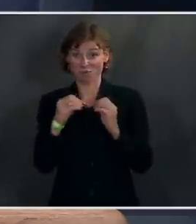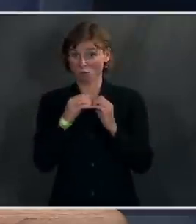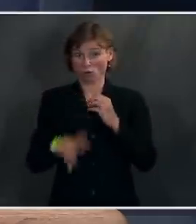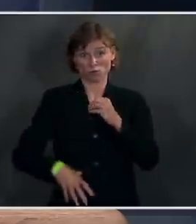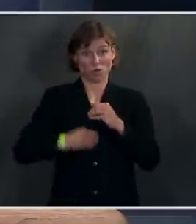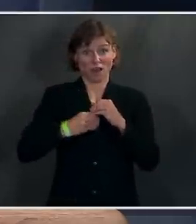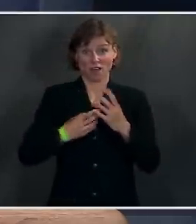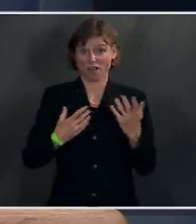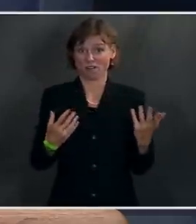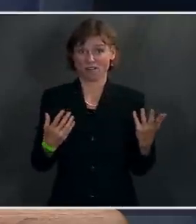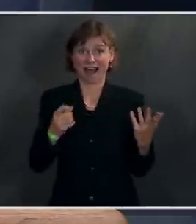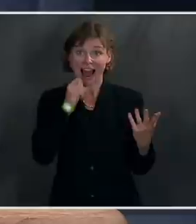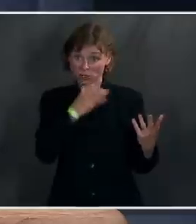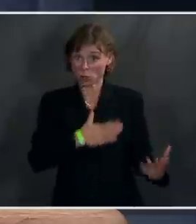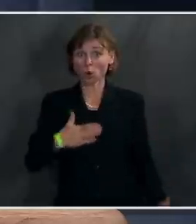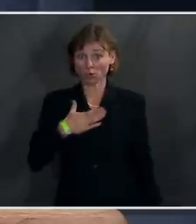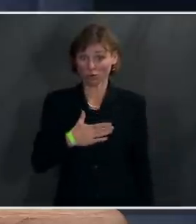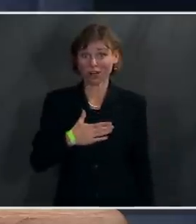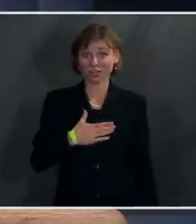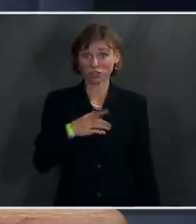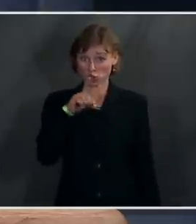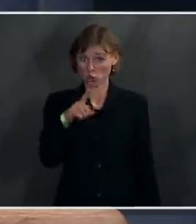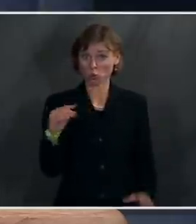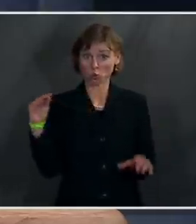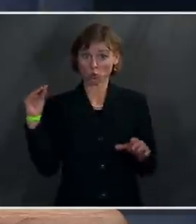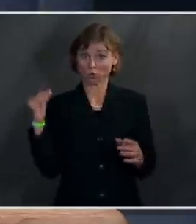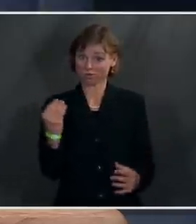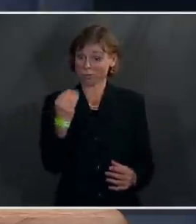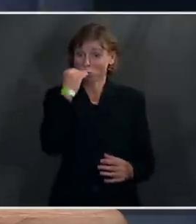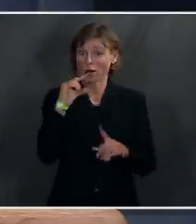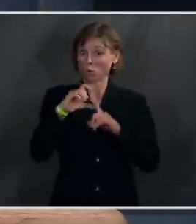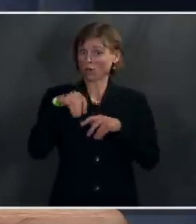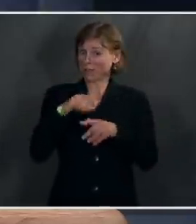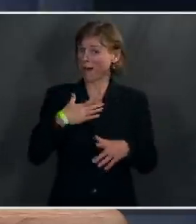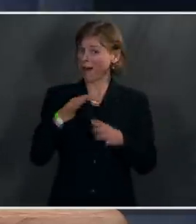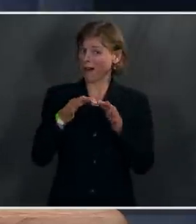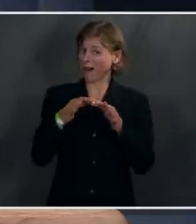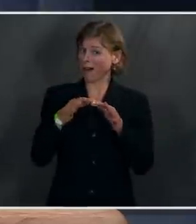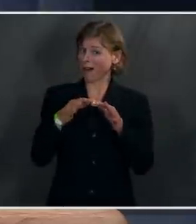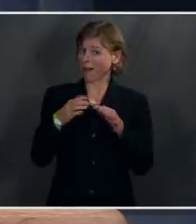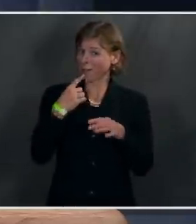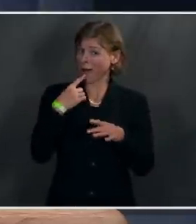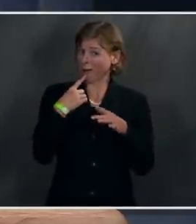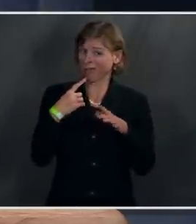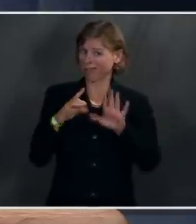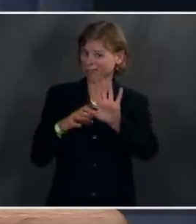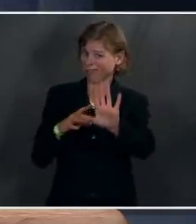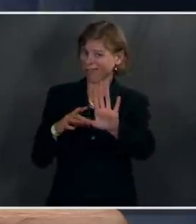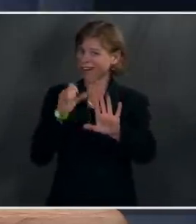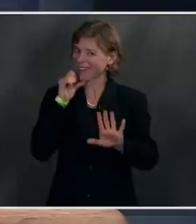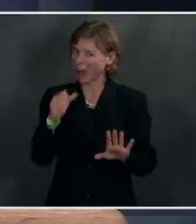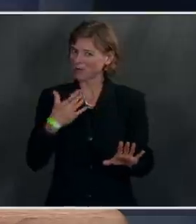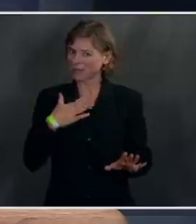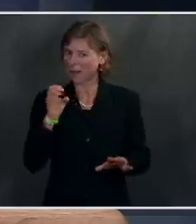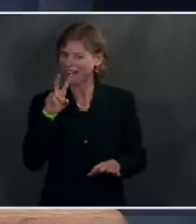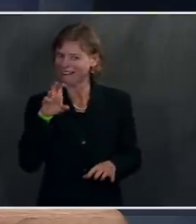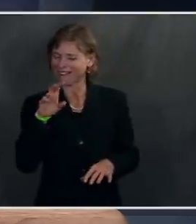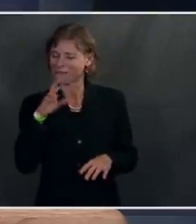I don't appreciate the like putting words in my mouth. That wasn't what my effort was. What I was conveying is what our strategy is here from the United States,